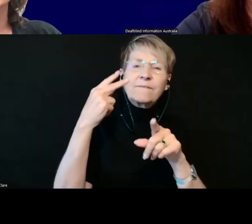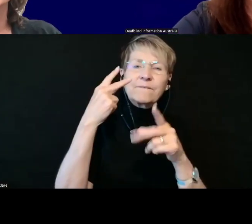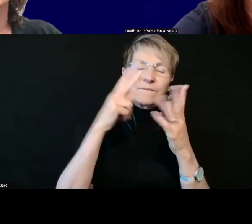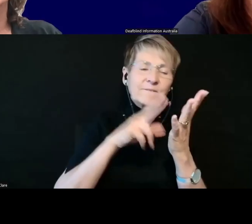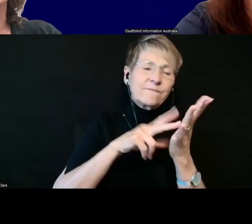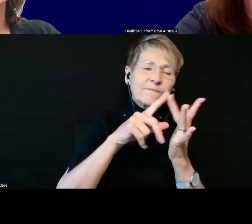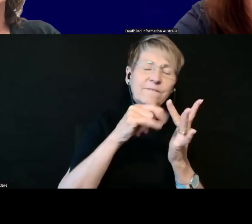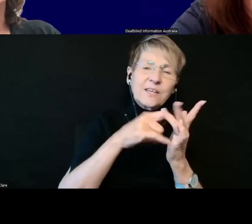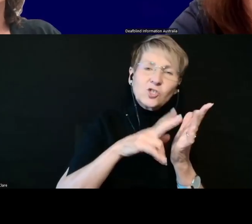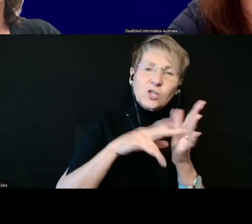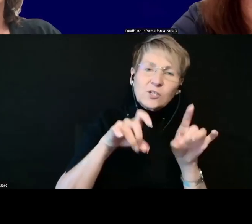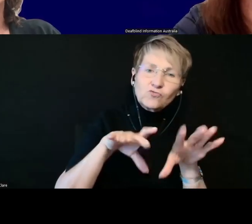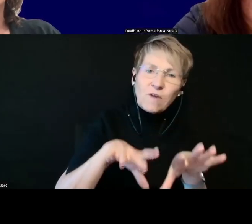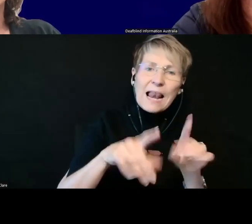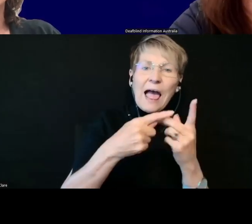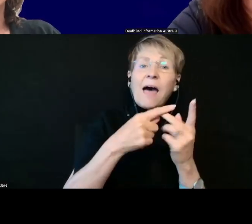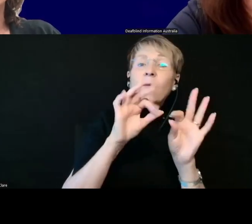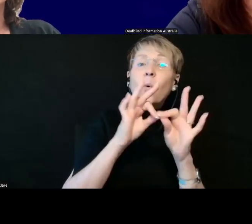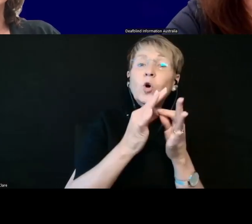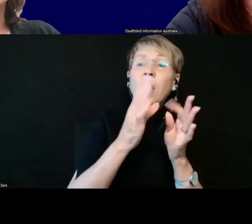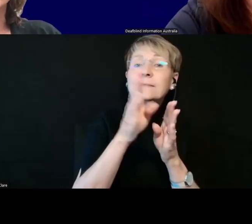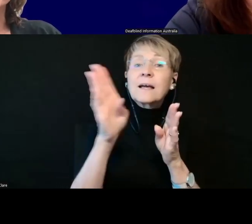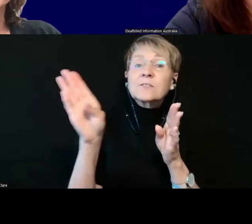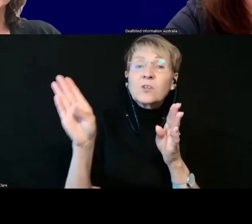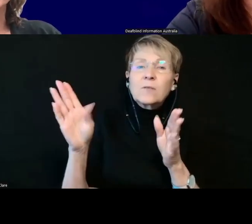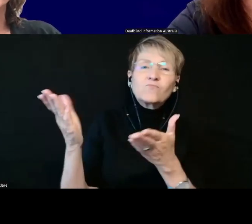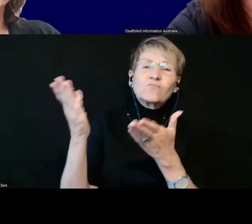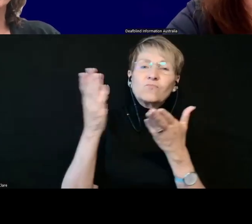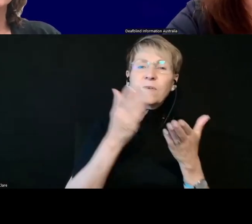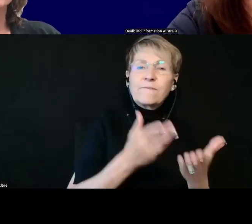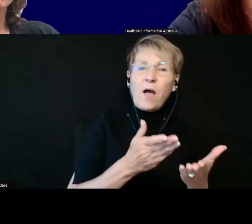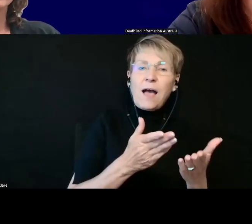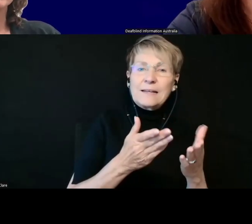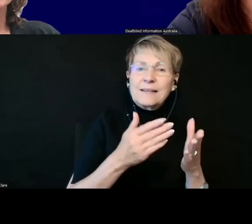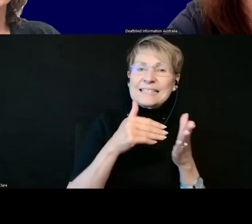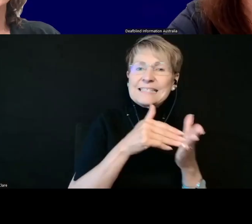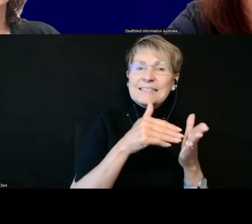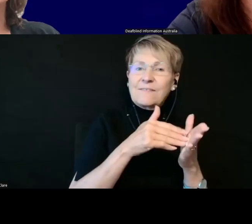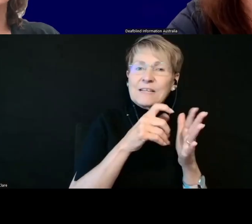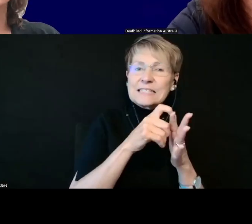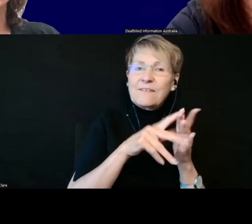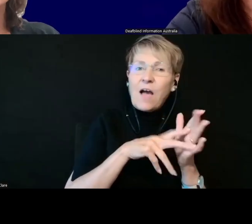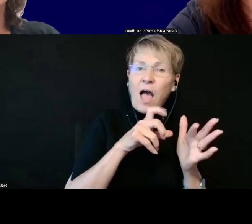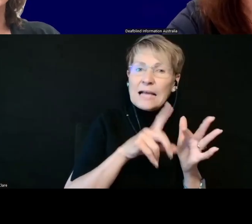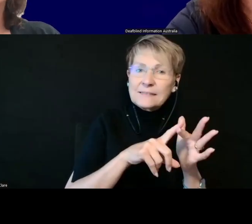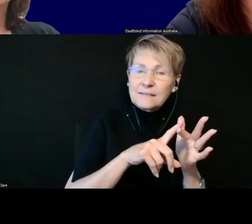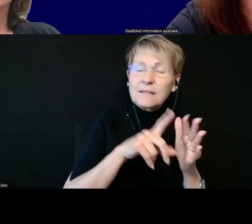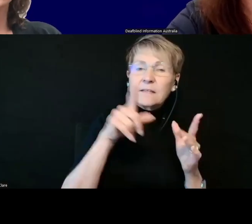across the country and that once I understood what the occupational performance issues were,